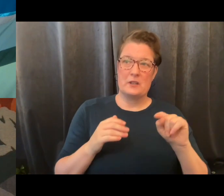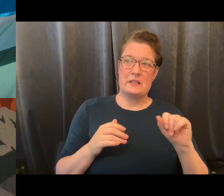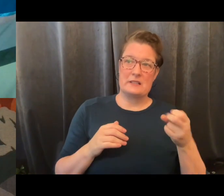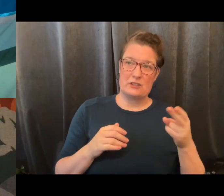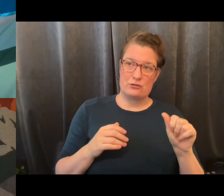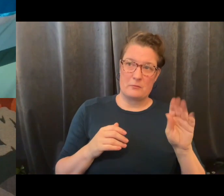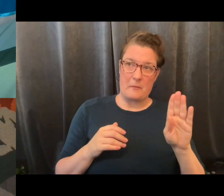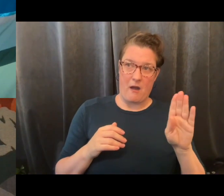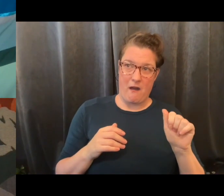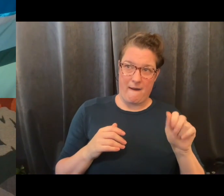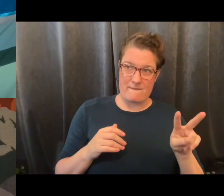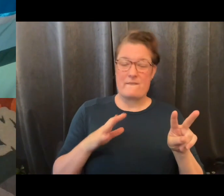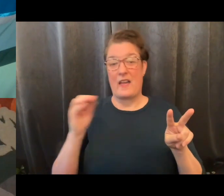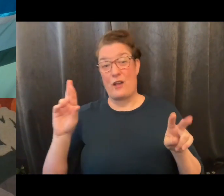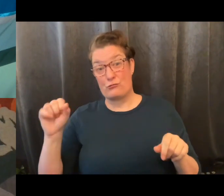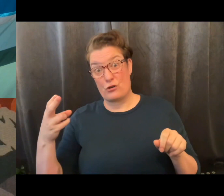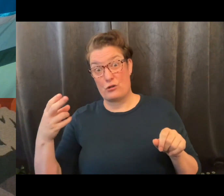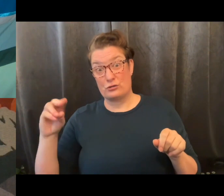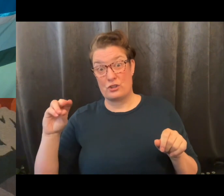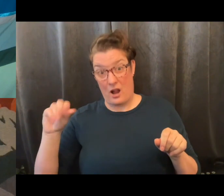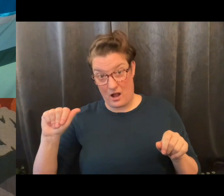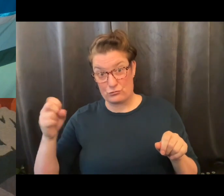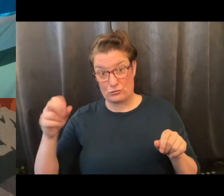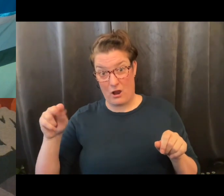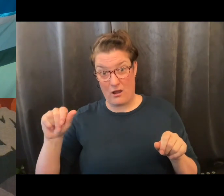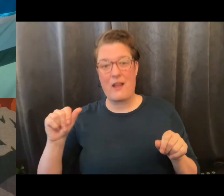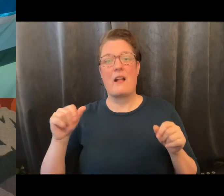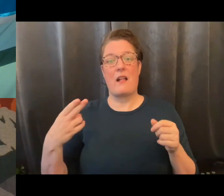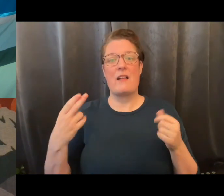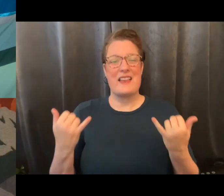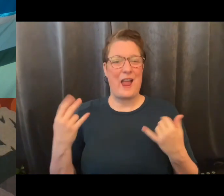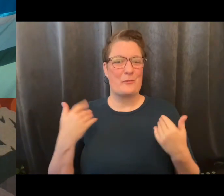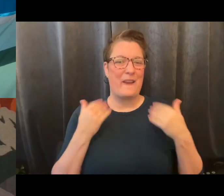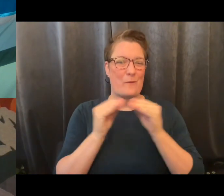more information to share this month, which is, you know, it's this seven week